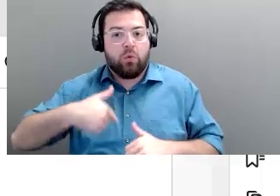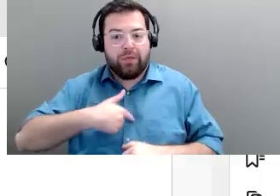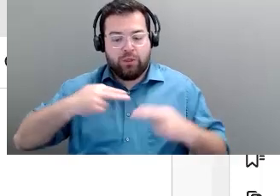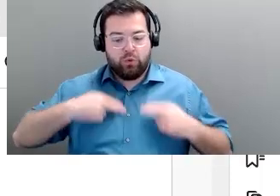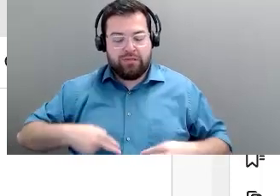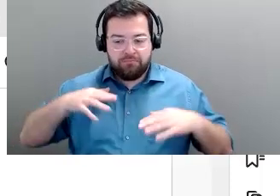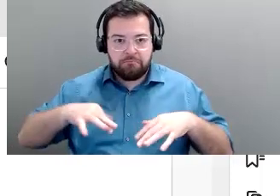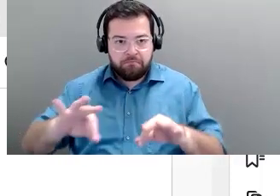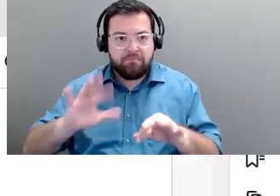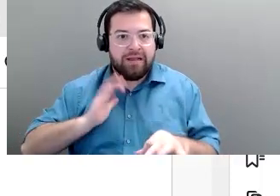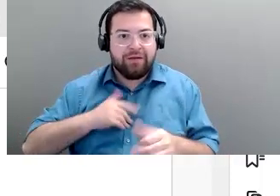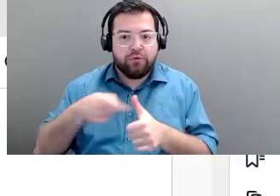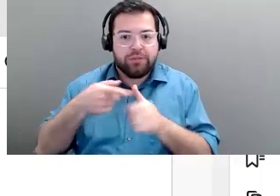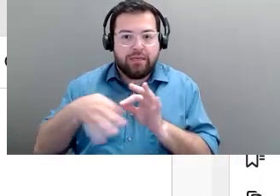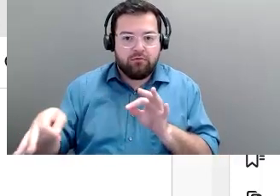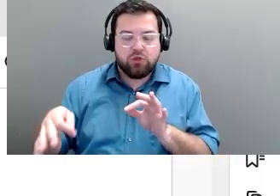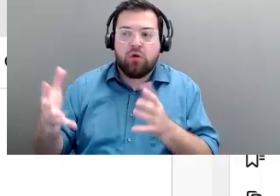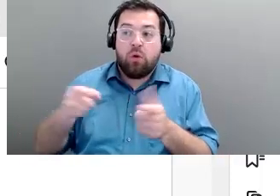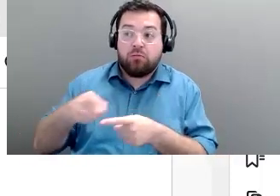So I want them to give their opinion and then then I want